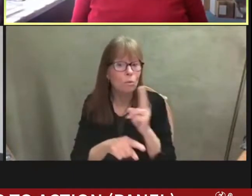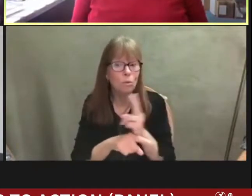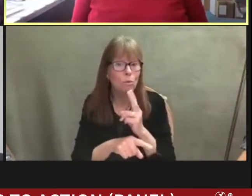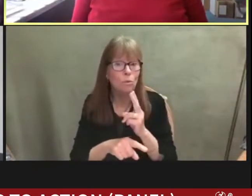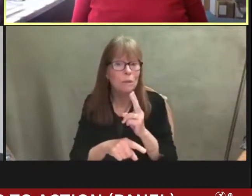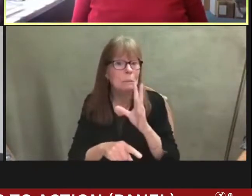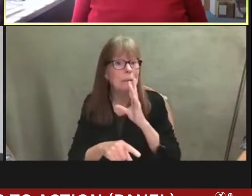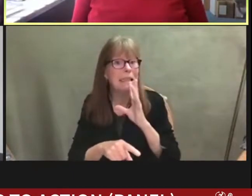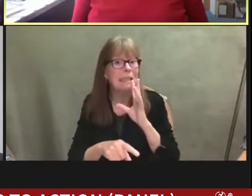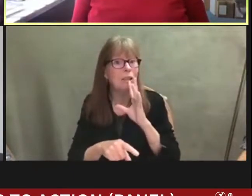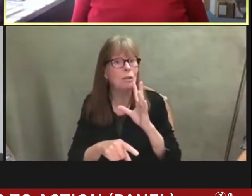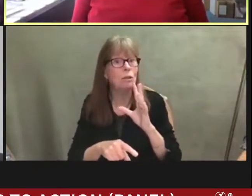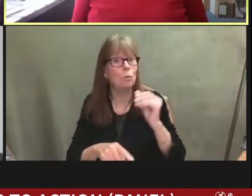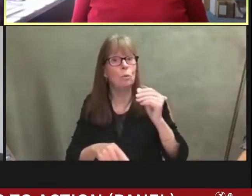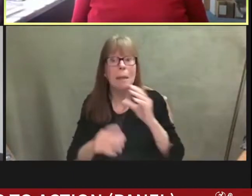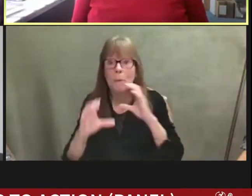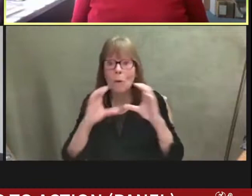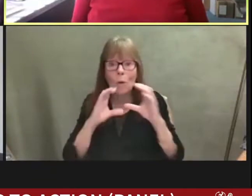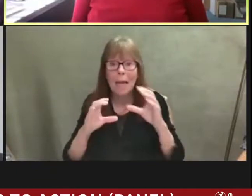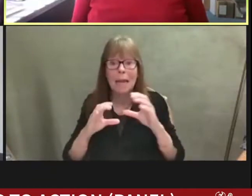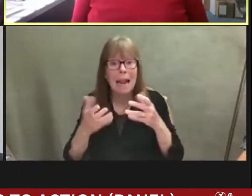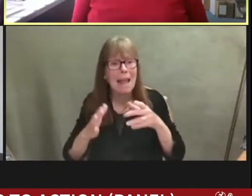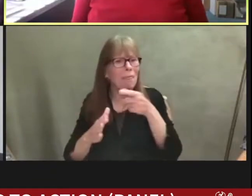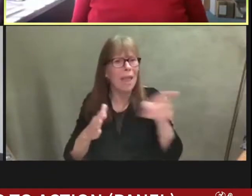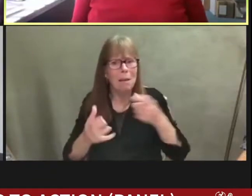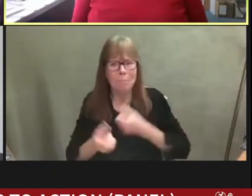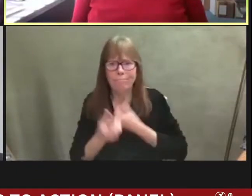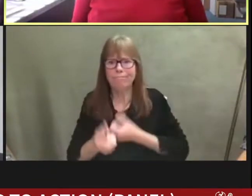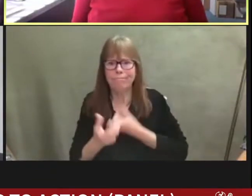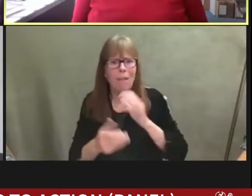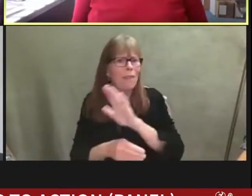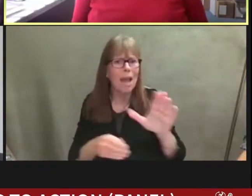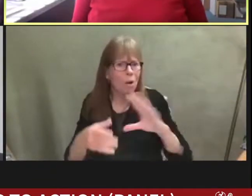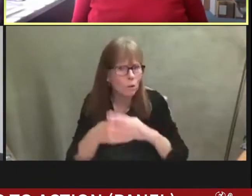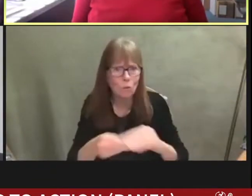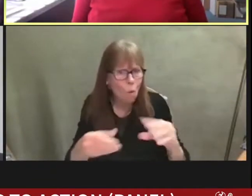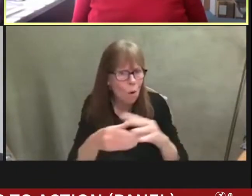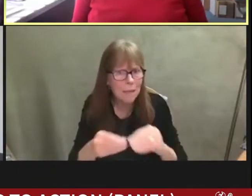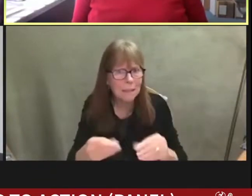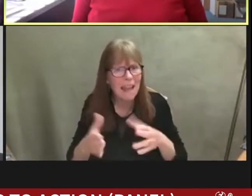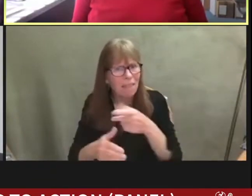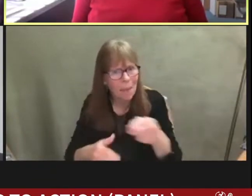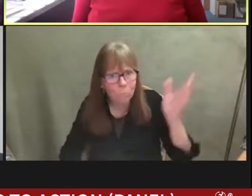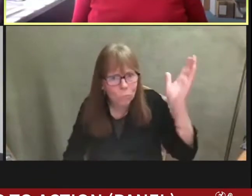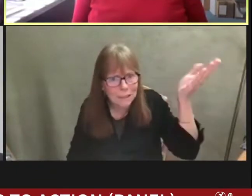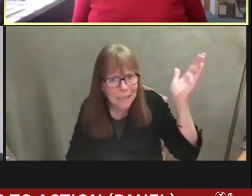presenting and sharing their stories, because I think those stories are just beginning to